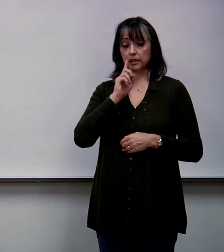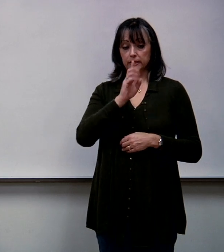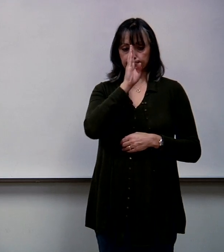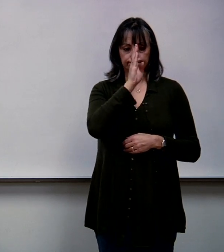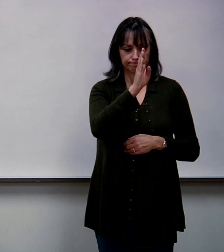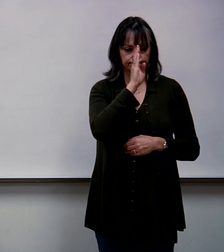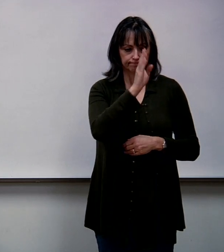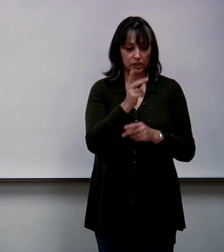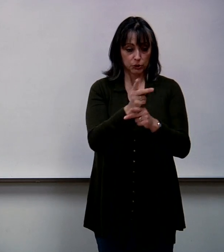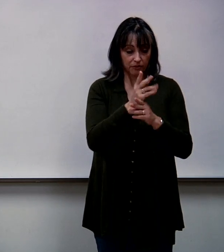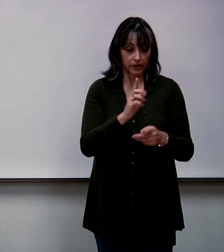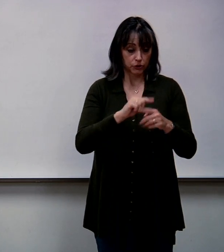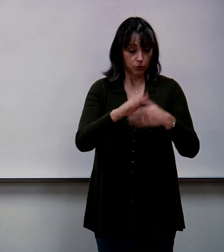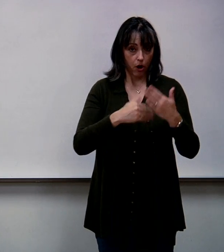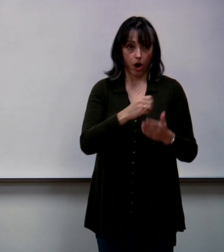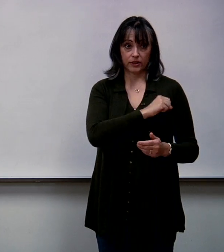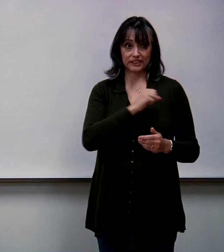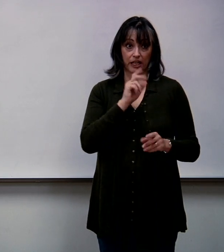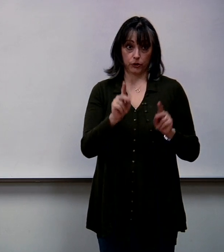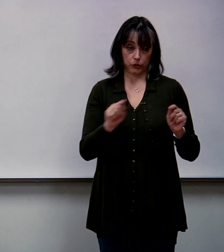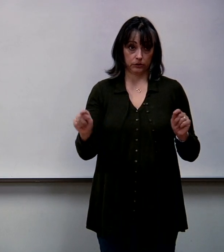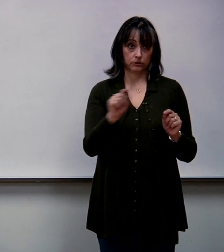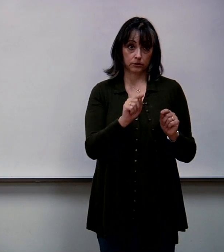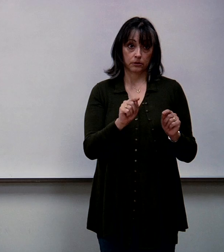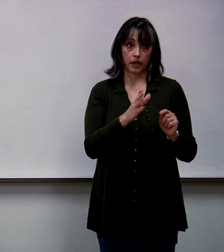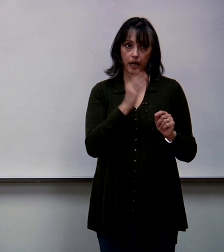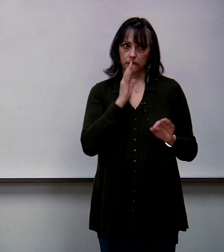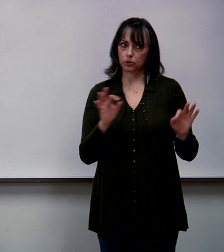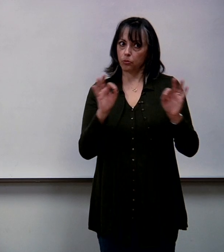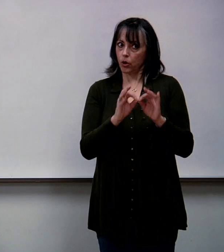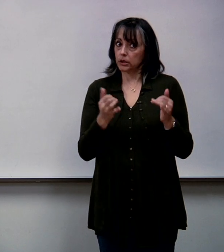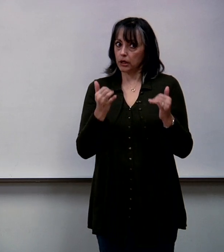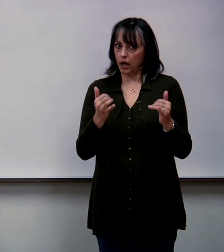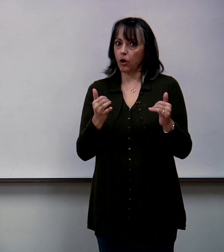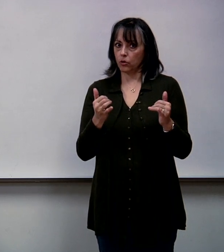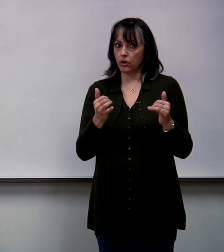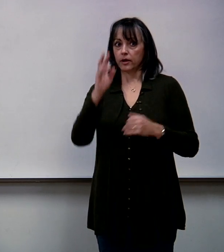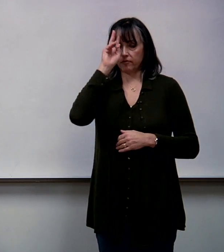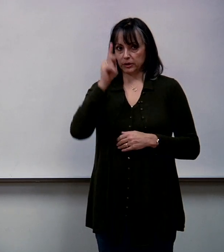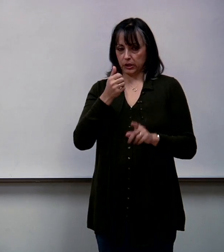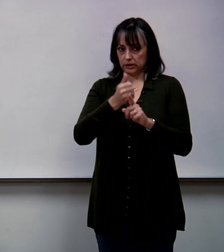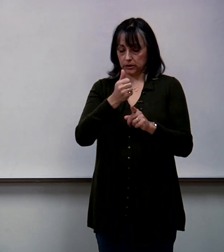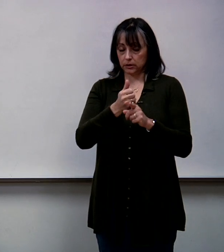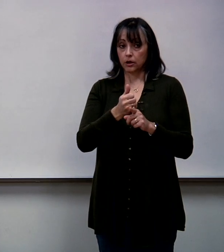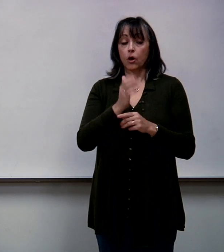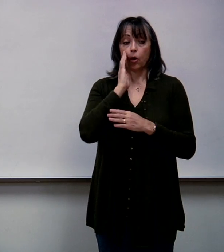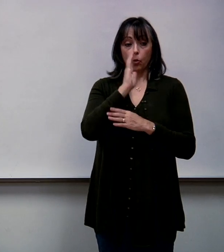to all of the senators. And very importantly, the vice president is the person who both arranges the agenda